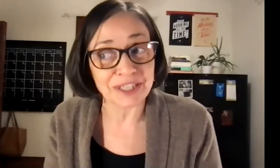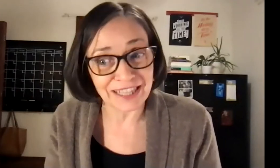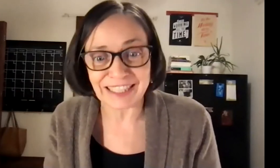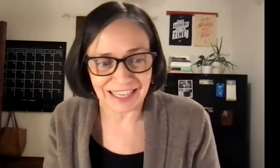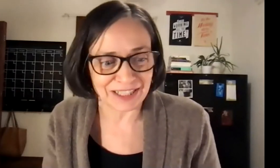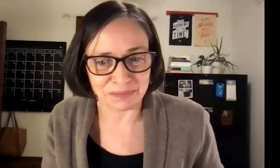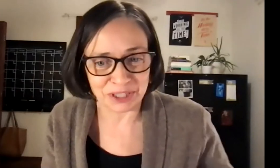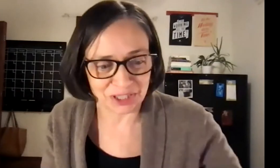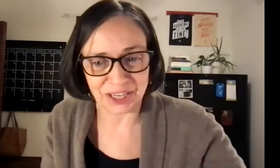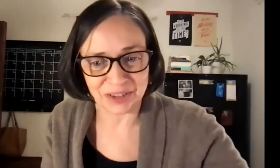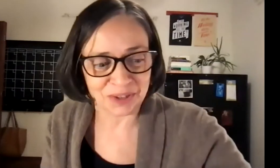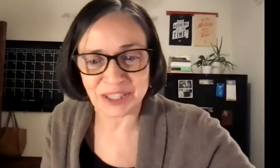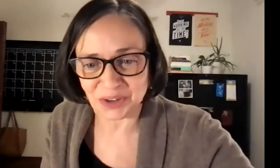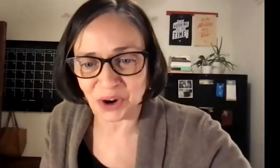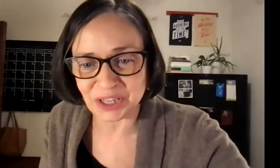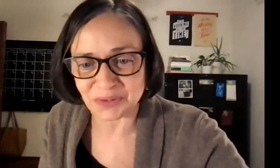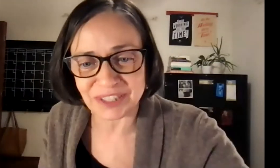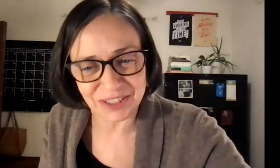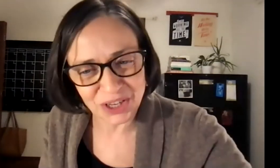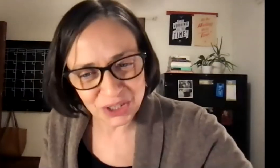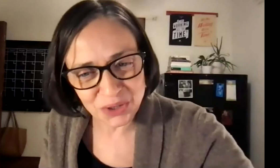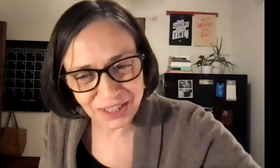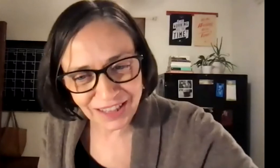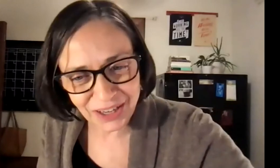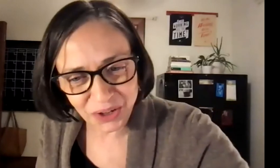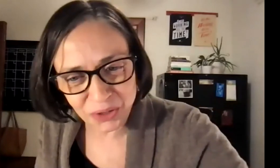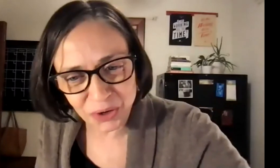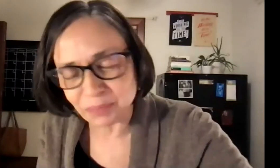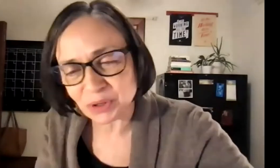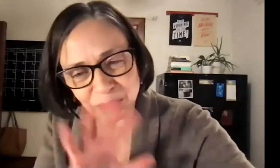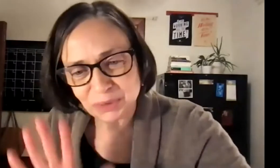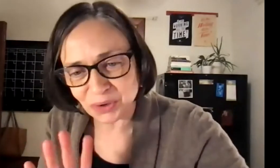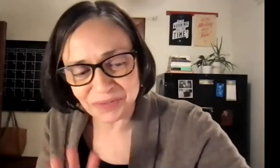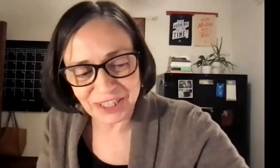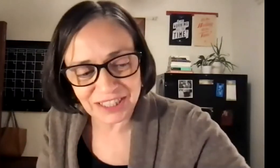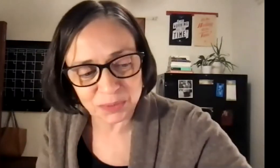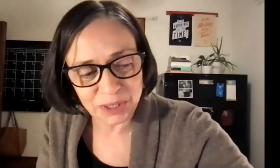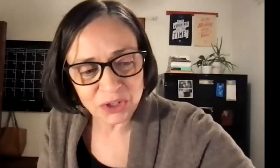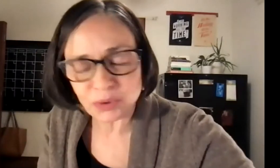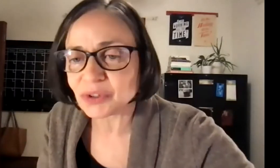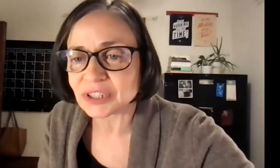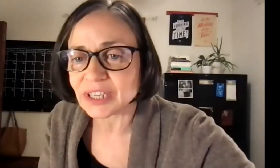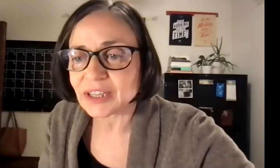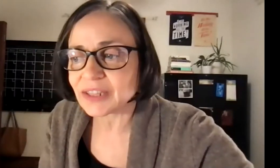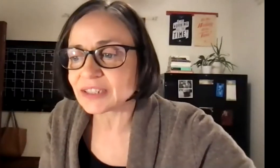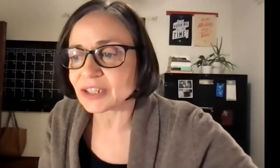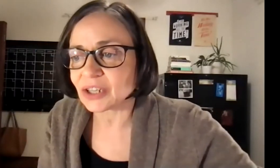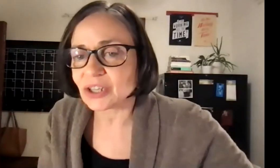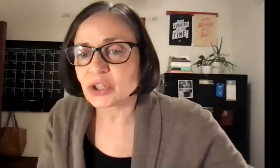upheaval, this time of reckoning around racial injustice, that there were many artists and writers and curators who signed petitions that the post, the postpone not happen and